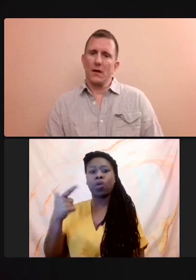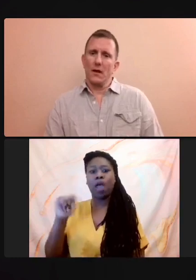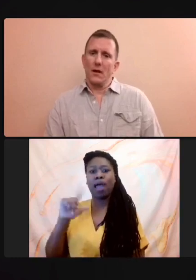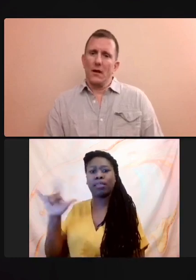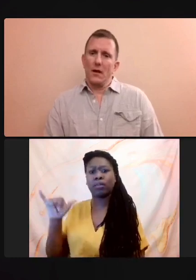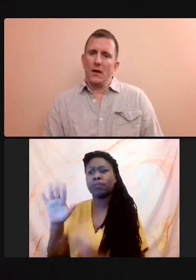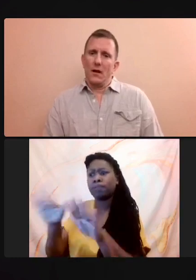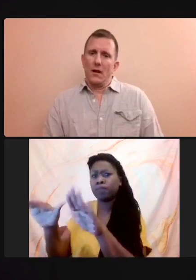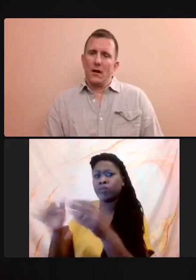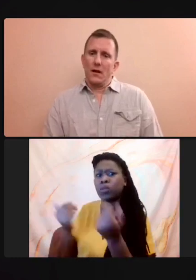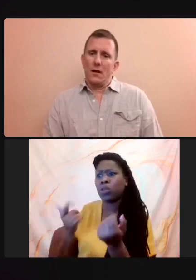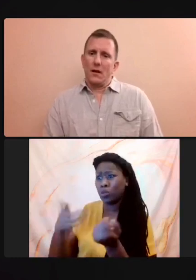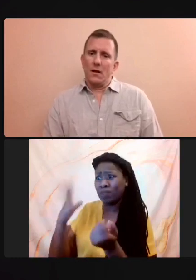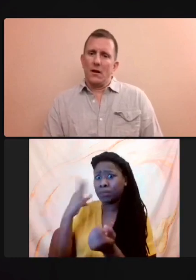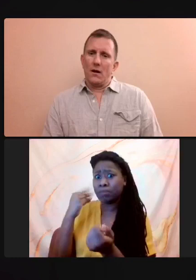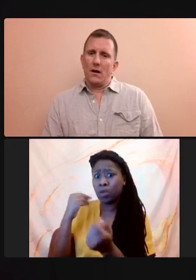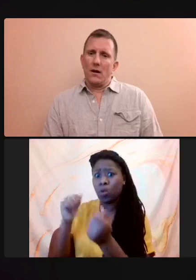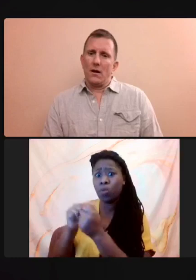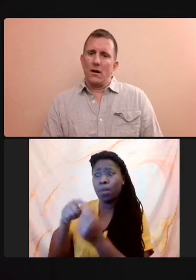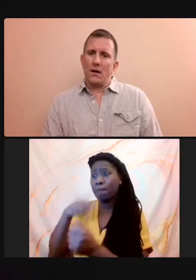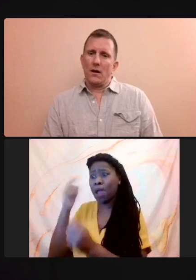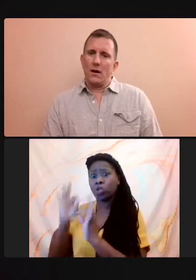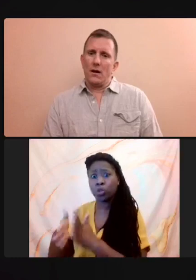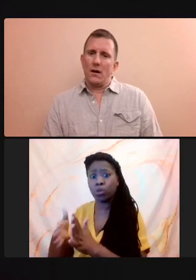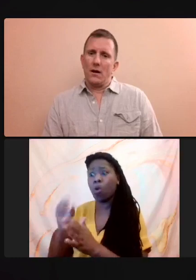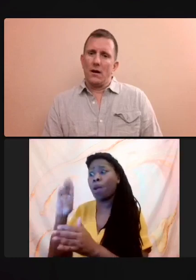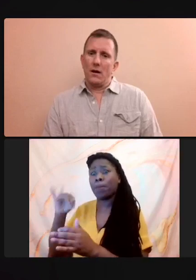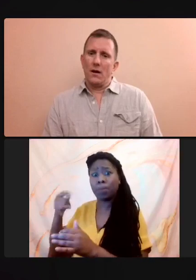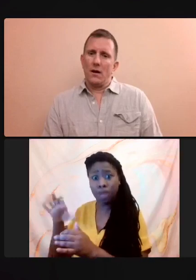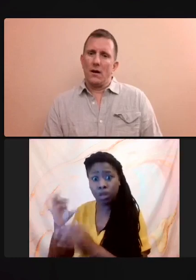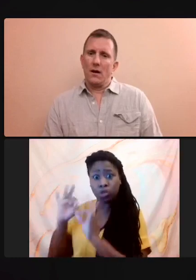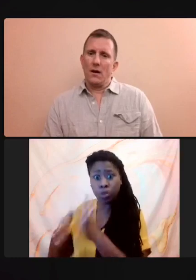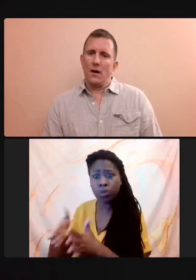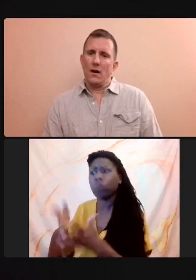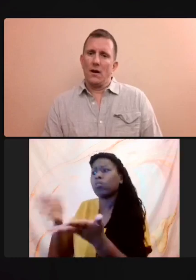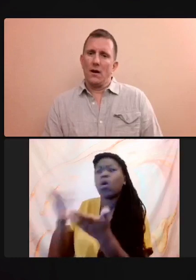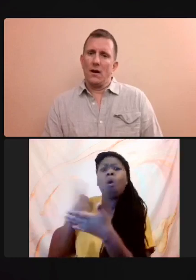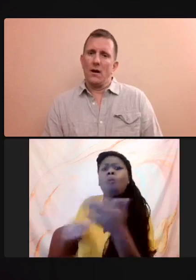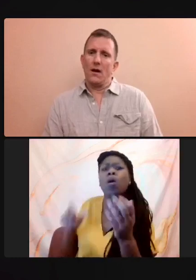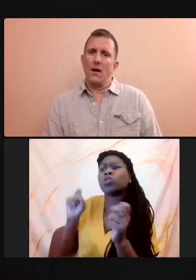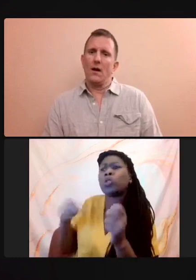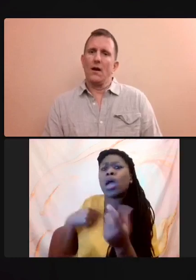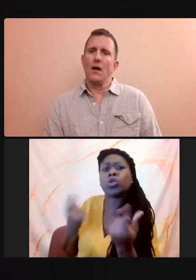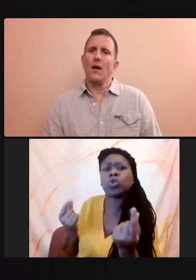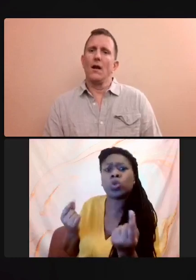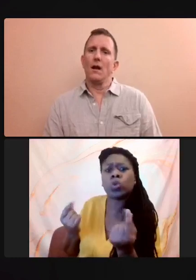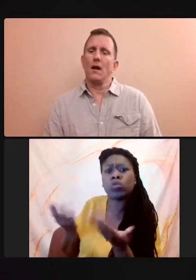I think that black and indigenous people of color, we have we've experienced a lot of trauma.